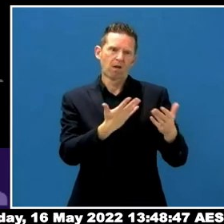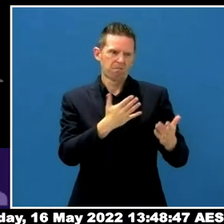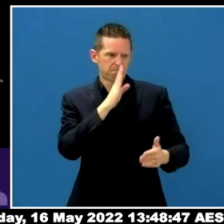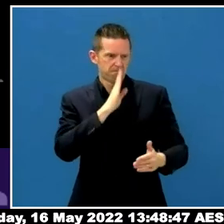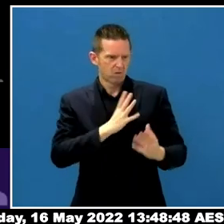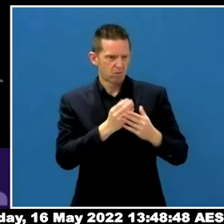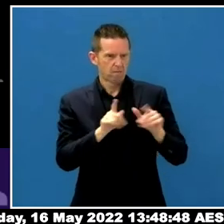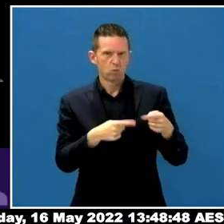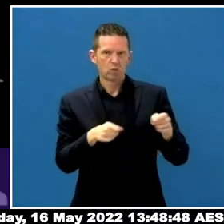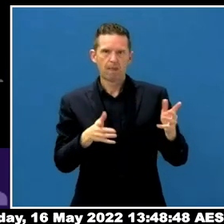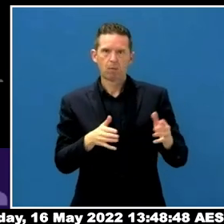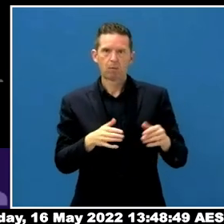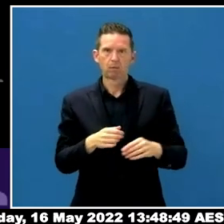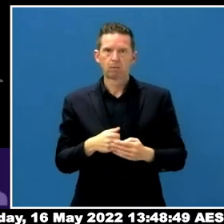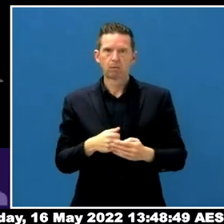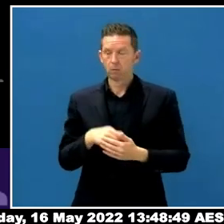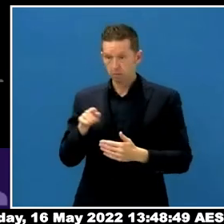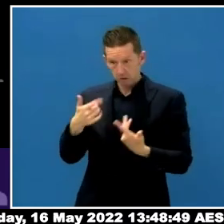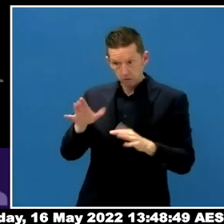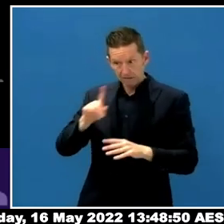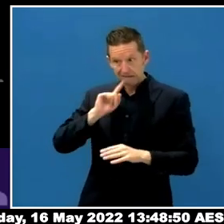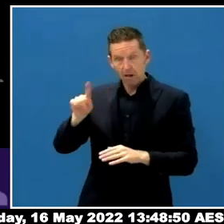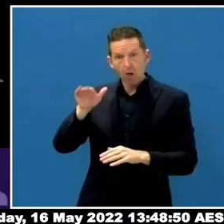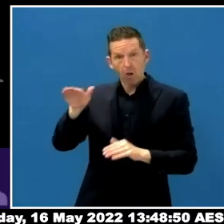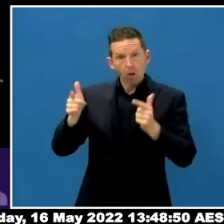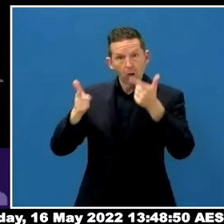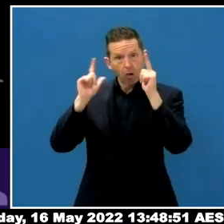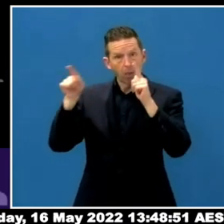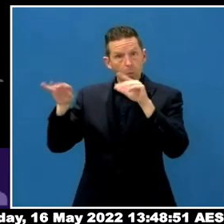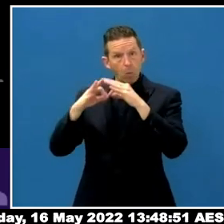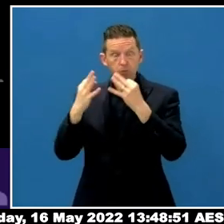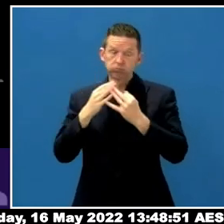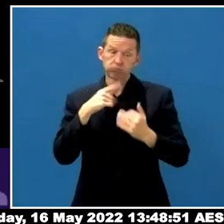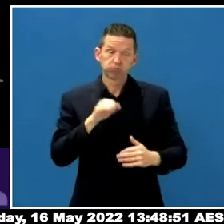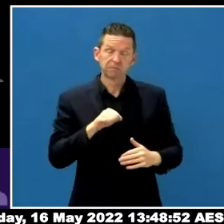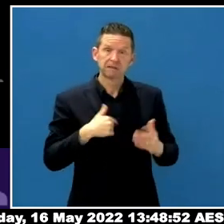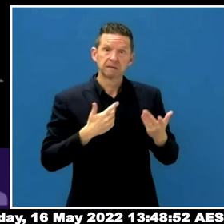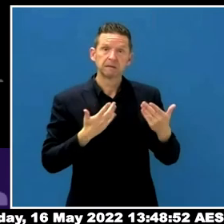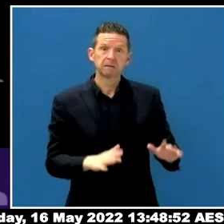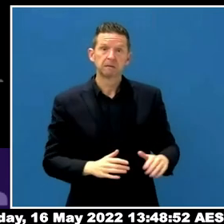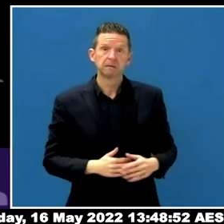Yes, I did. MR FOGARTY: Were those concerns generally around a failure to